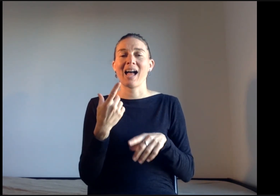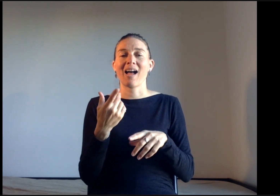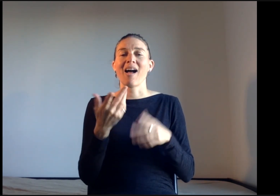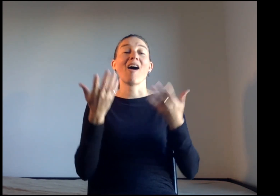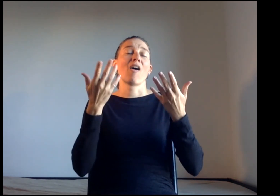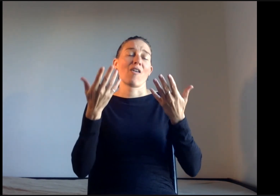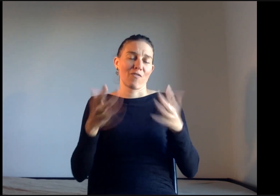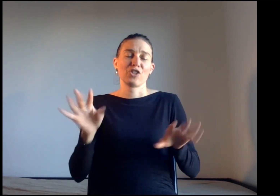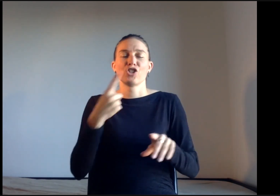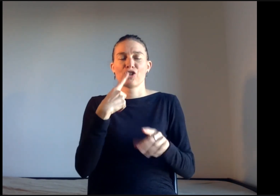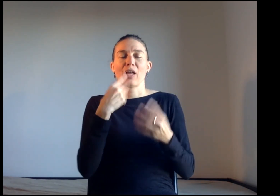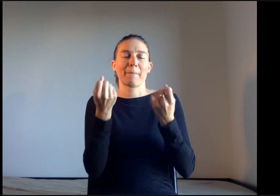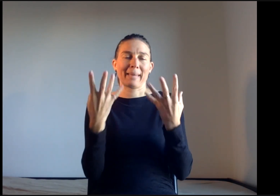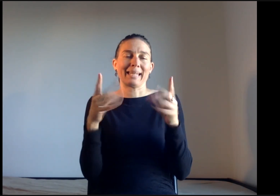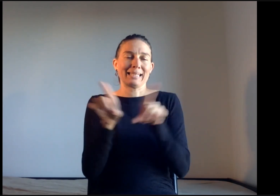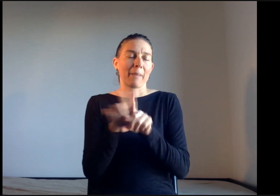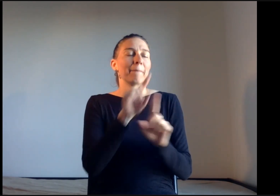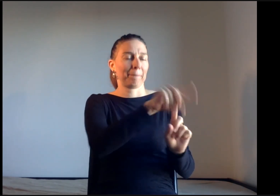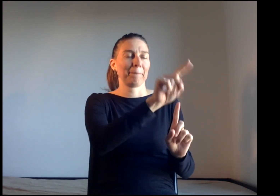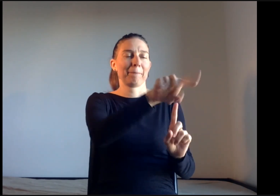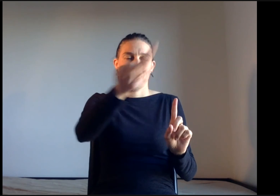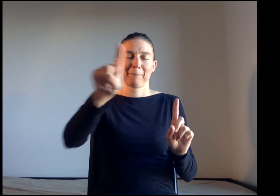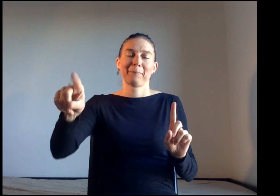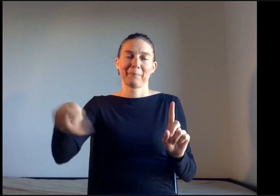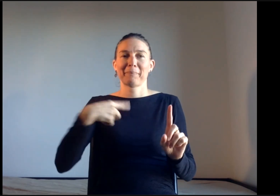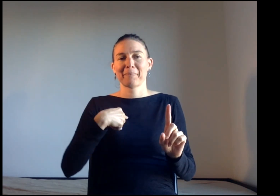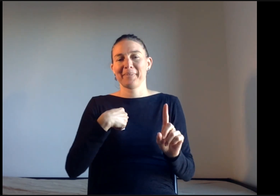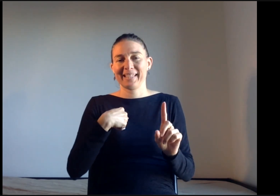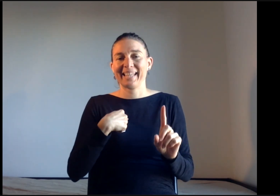which I confirm also from our membership,